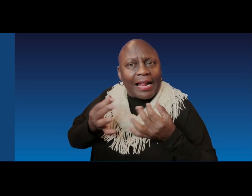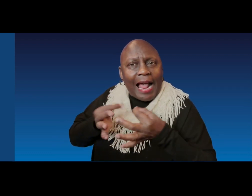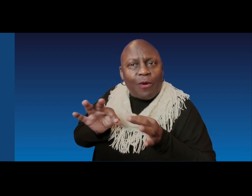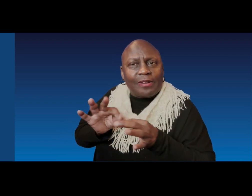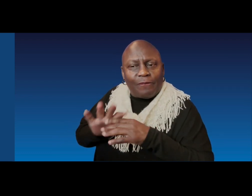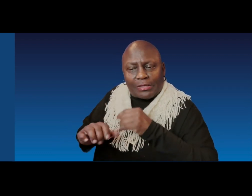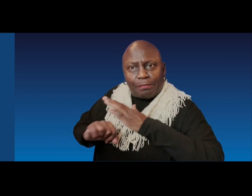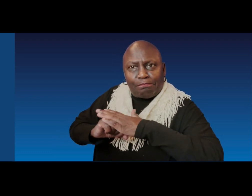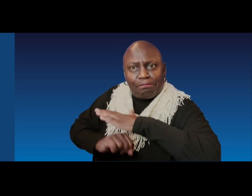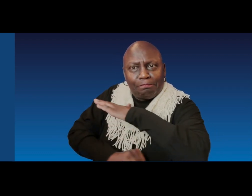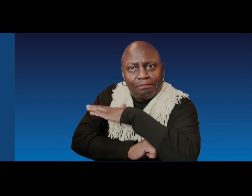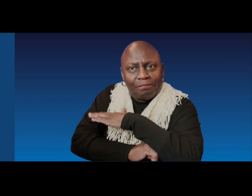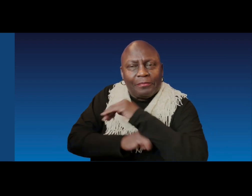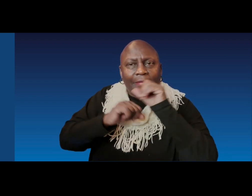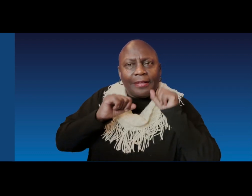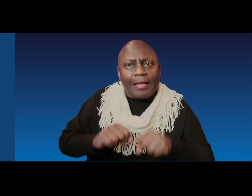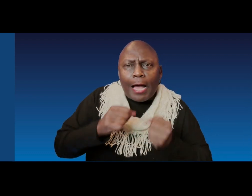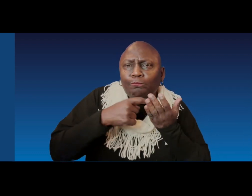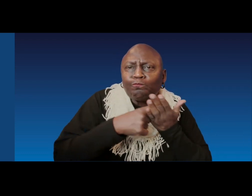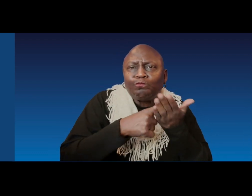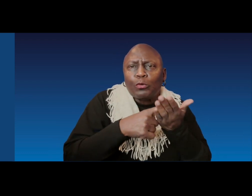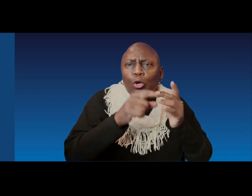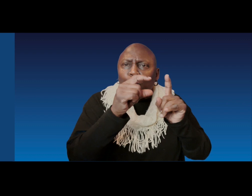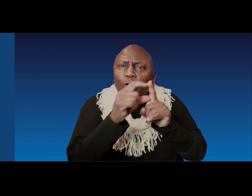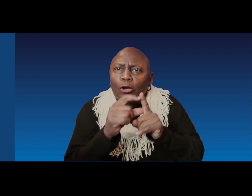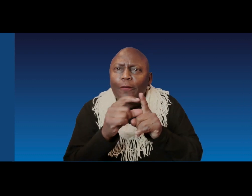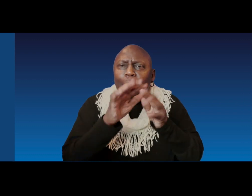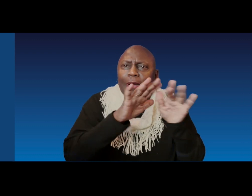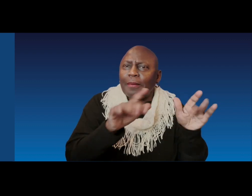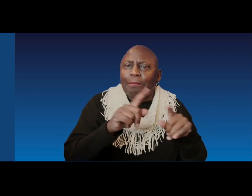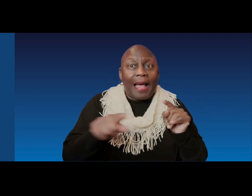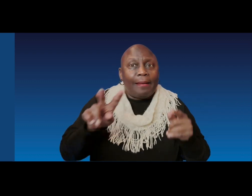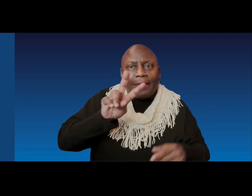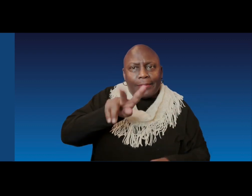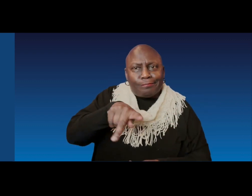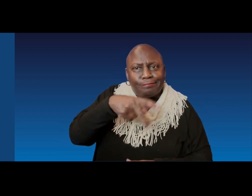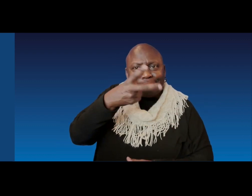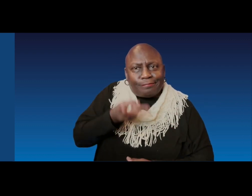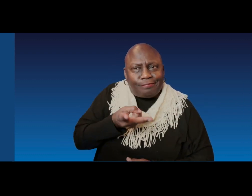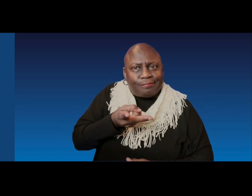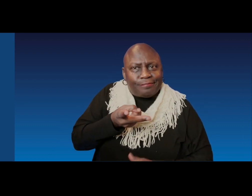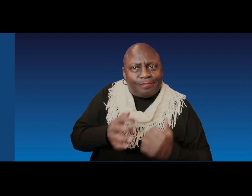comprehensive language access approach through signing. That's when the student can sit